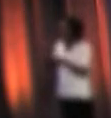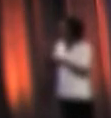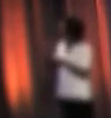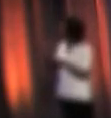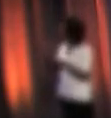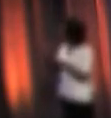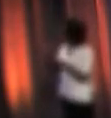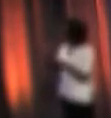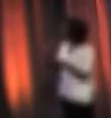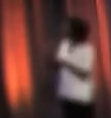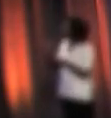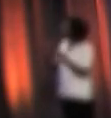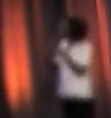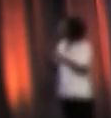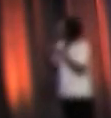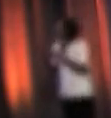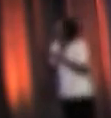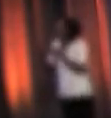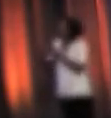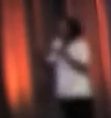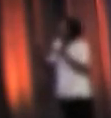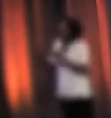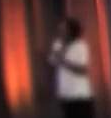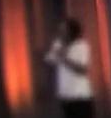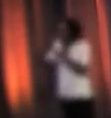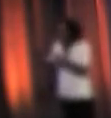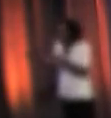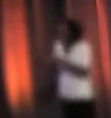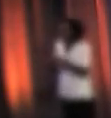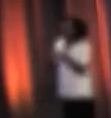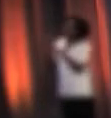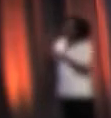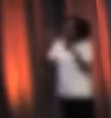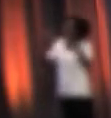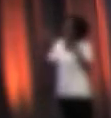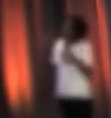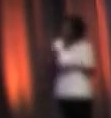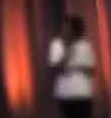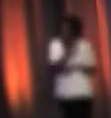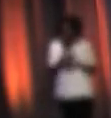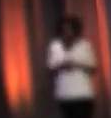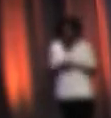I'm sharing with you here two photographs: the one on the left shows four members of the group